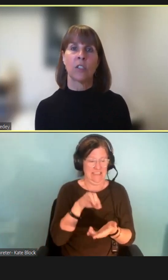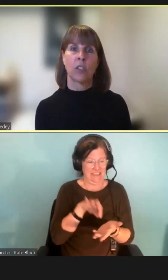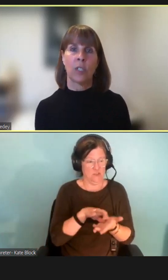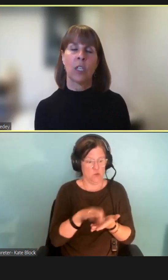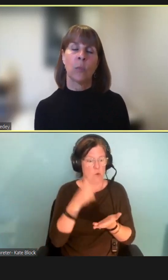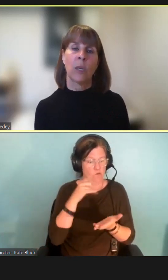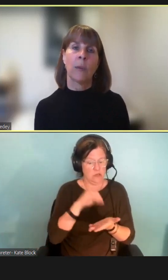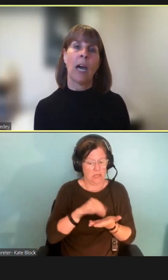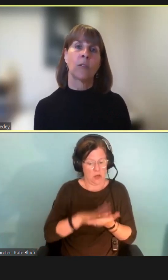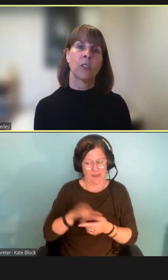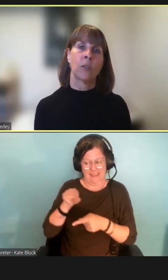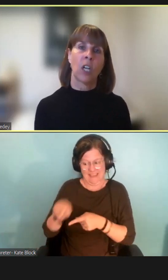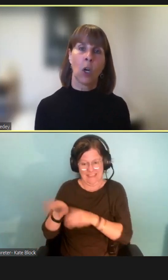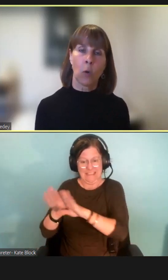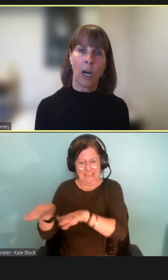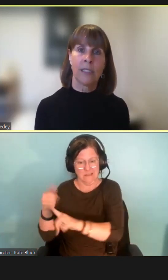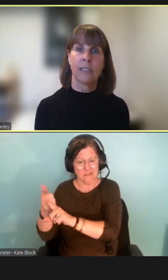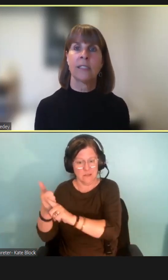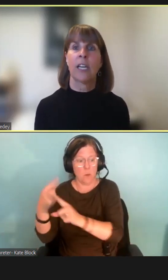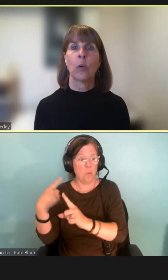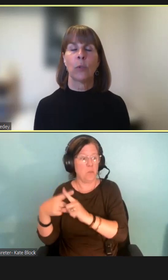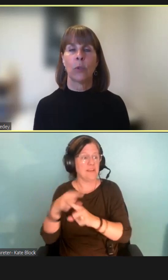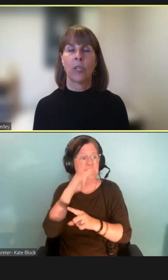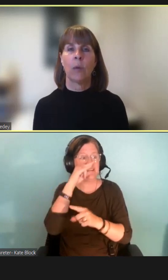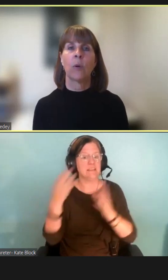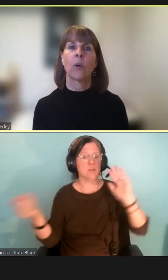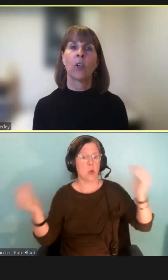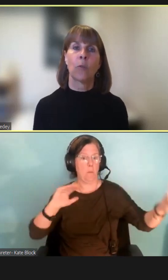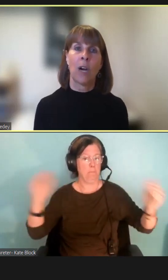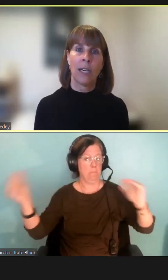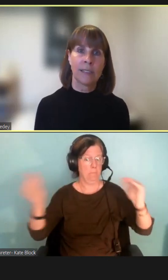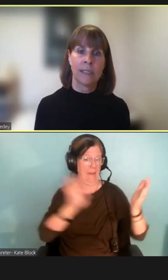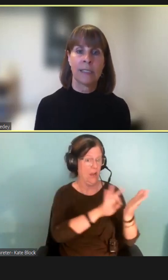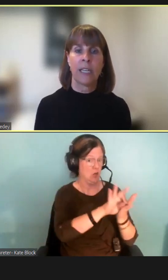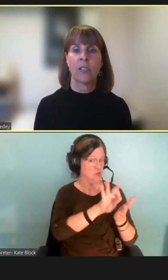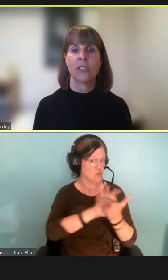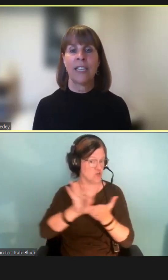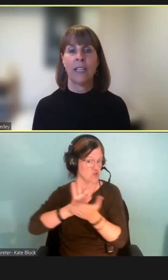doing but how children across an entire program or across an entire state are